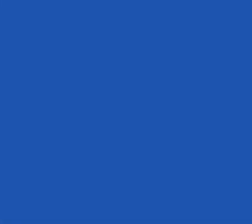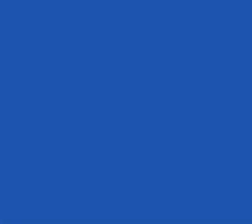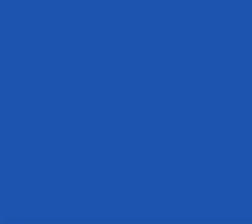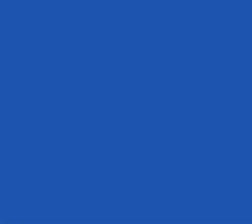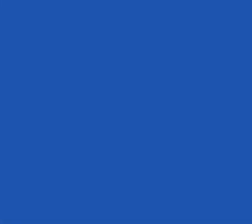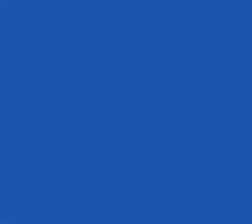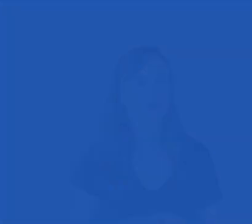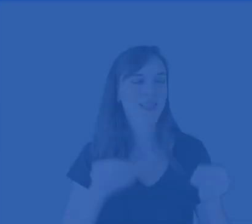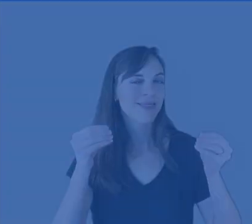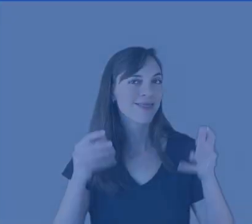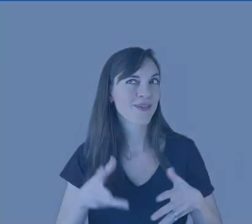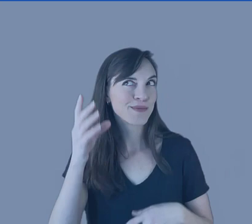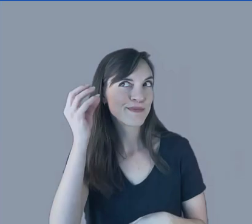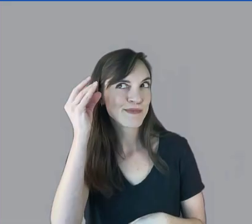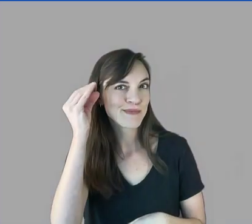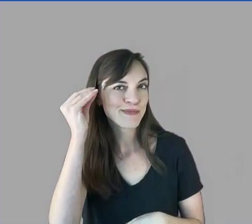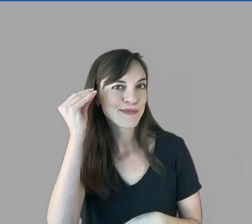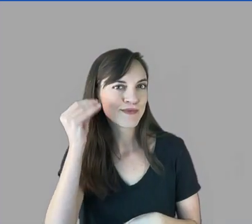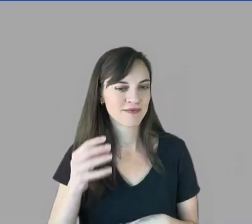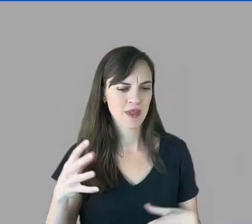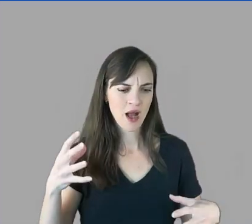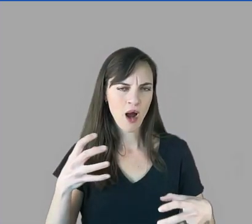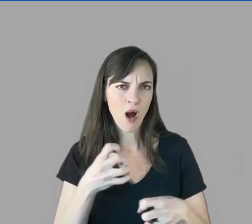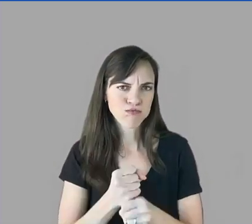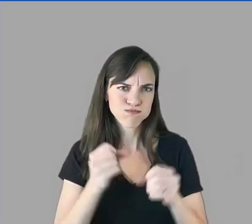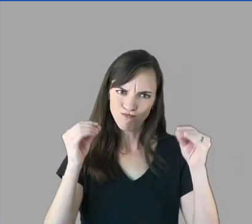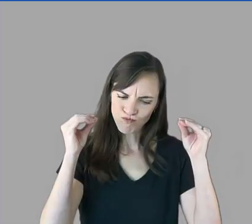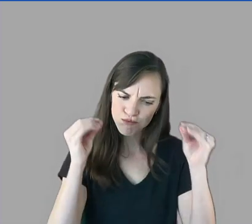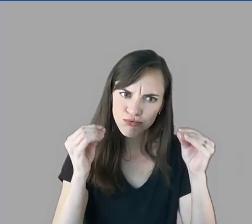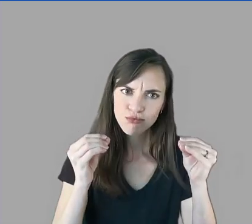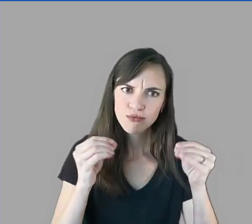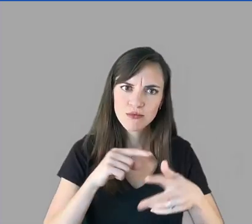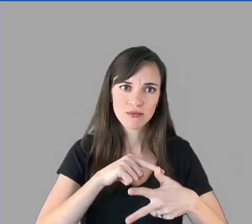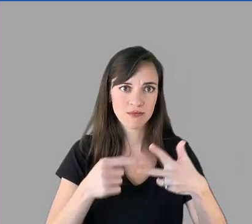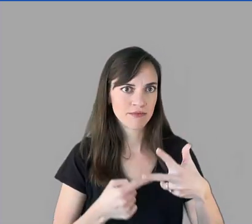We will leave you with this point to ponder… What are ways to intensify